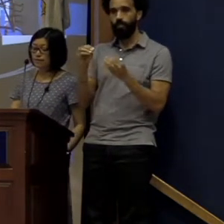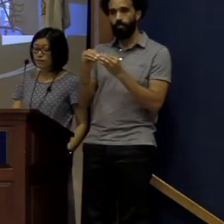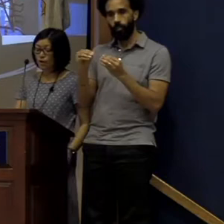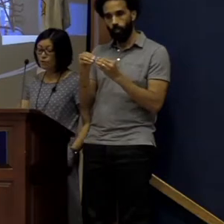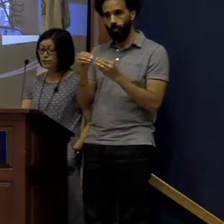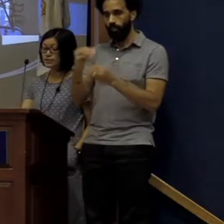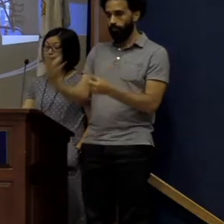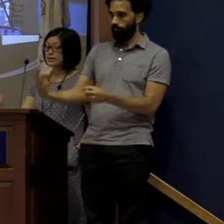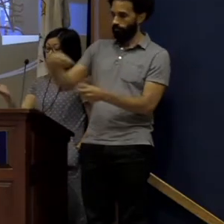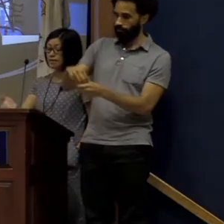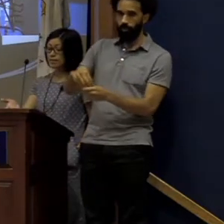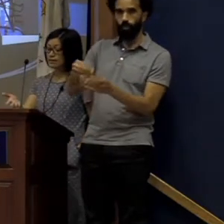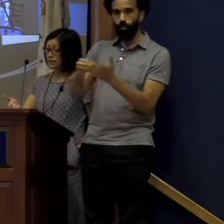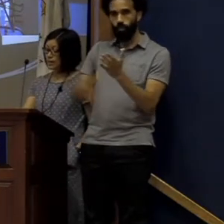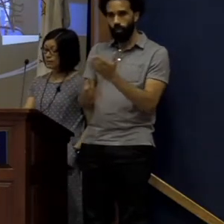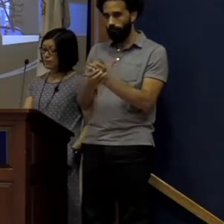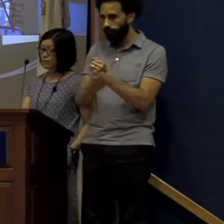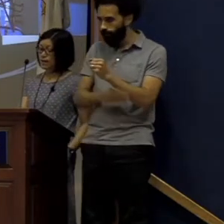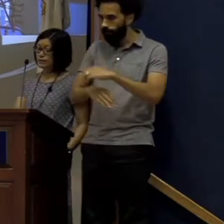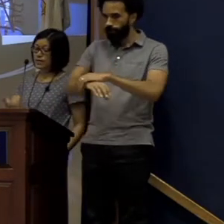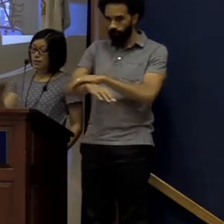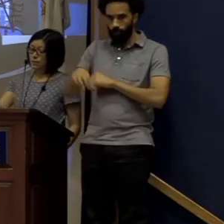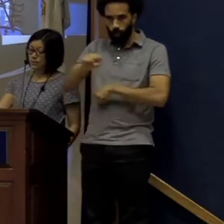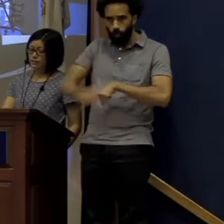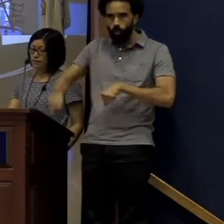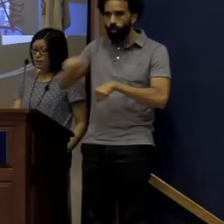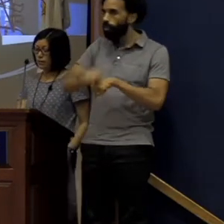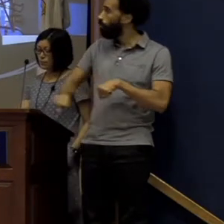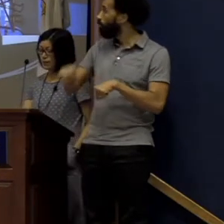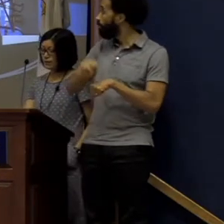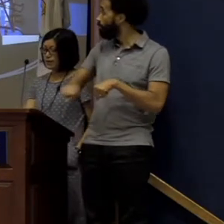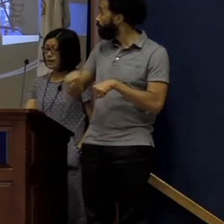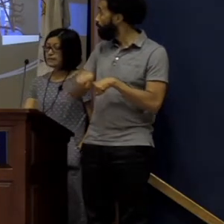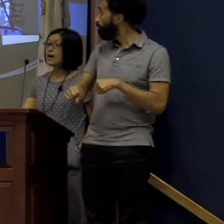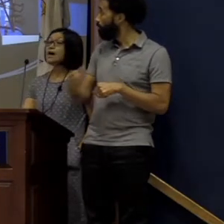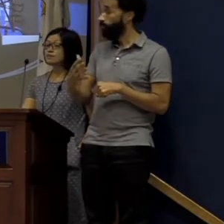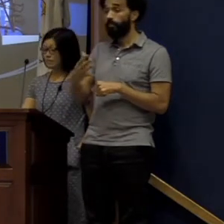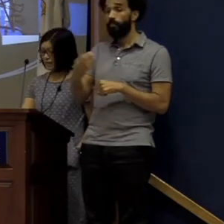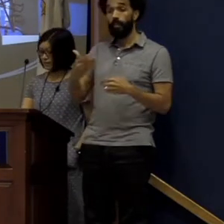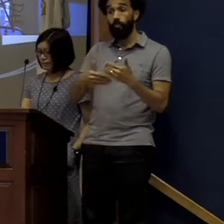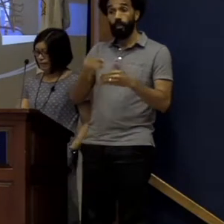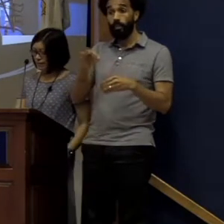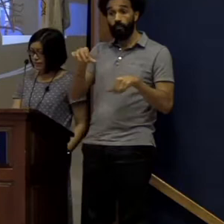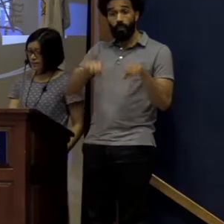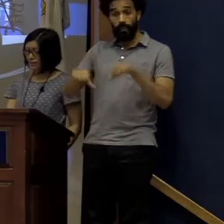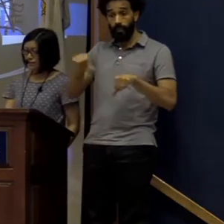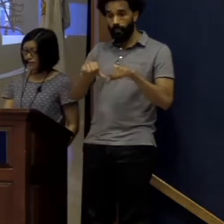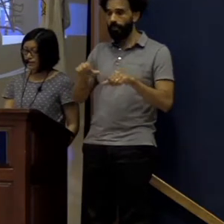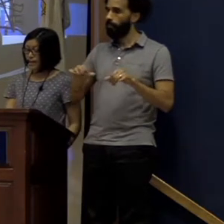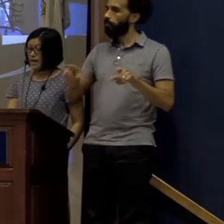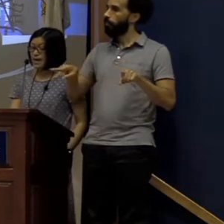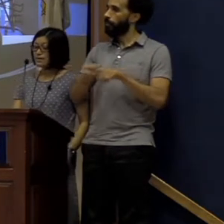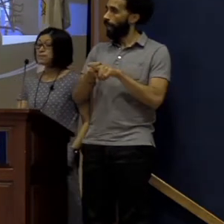Involves the same things that I've talked about with the Occupied the artifacts of science included a real